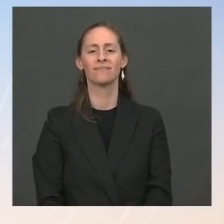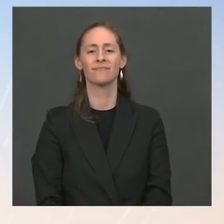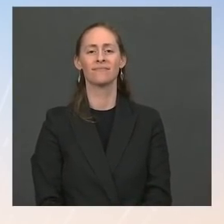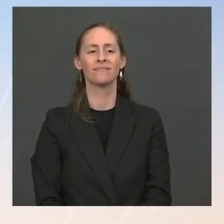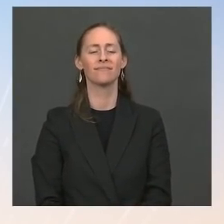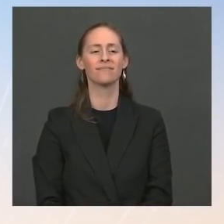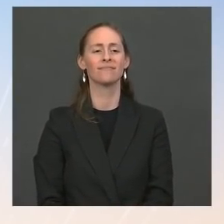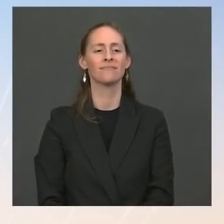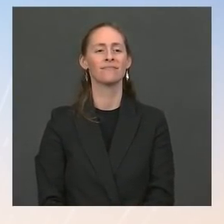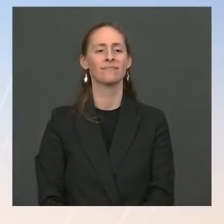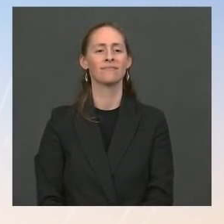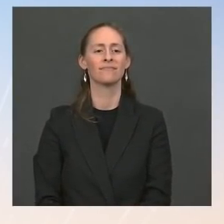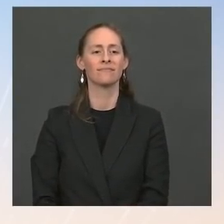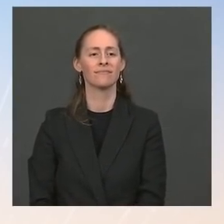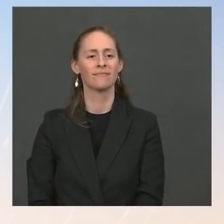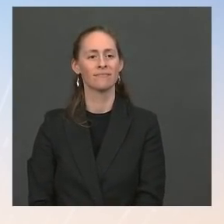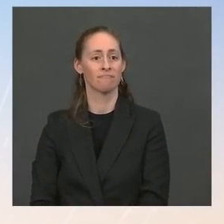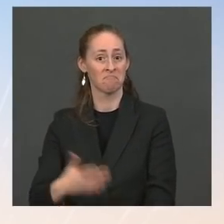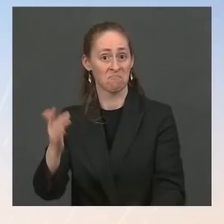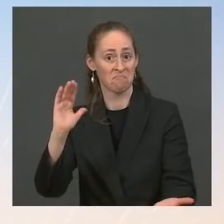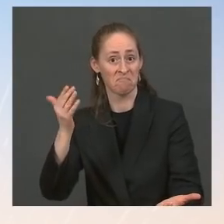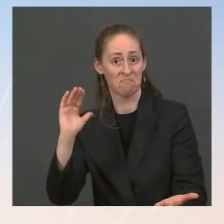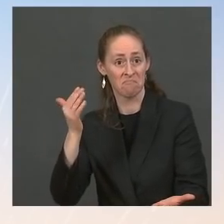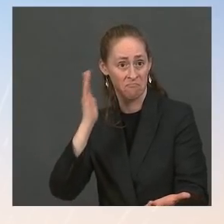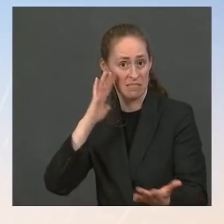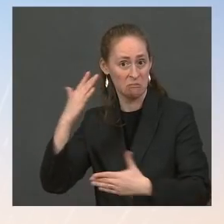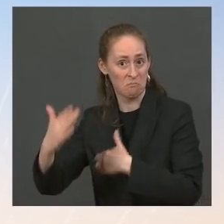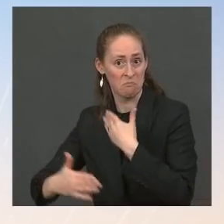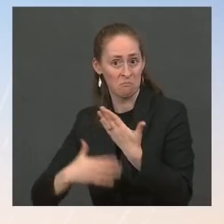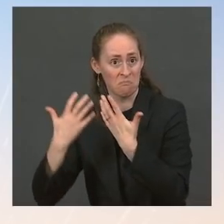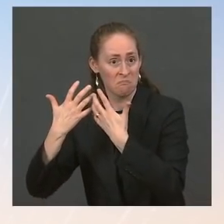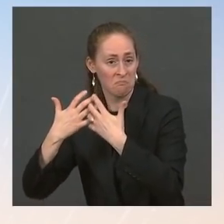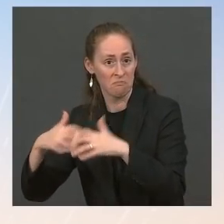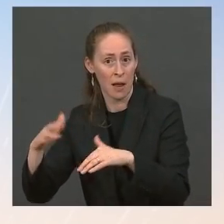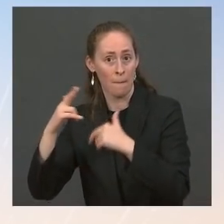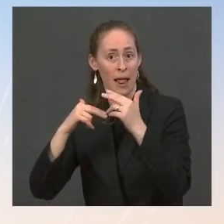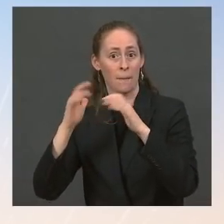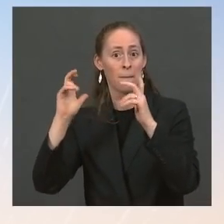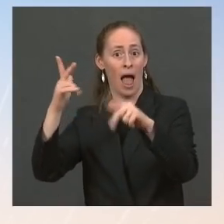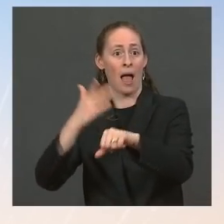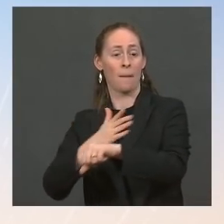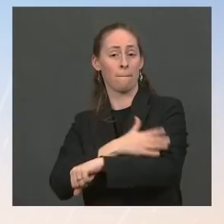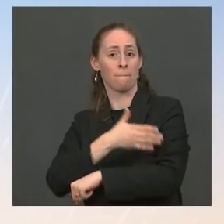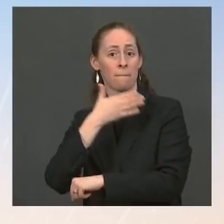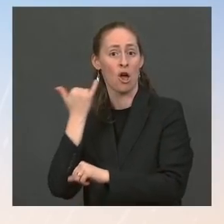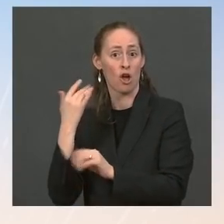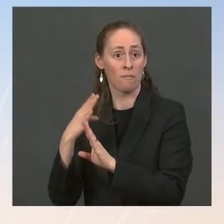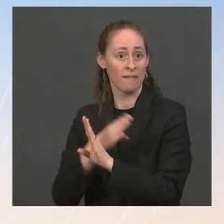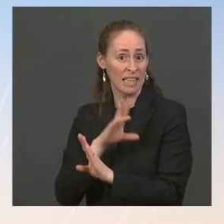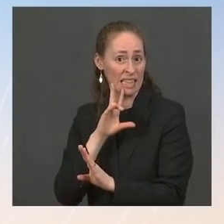plan before the Thanksgiving break? Where are you seeing things right now in terms of timing on that? Ms. Psaki: Well, I would note for you